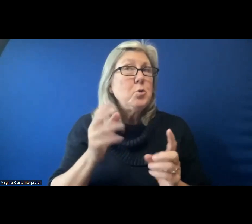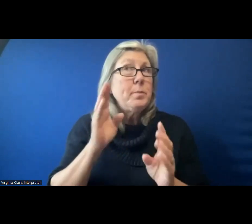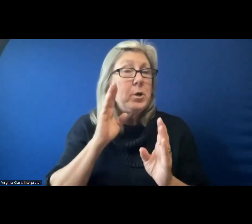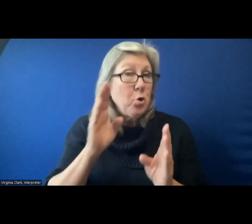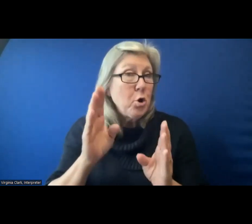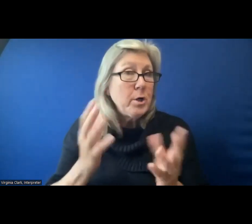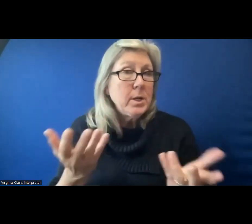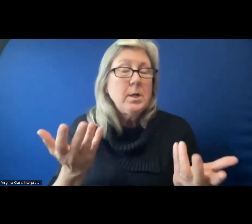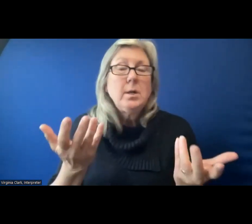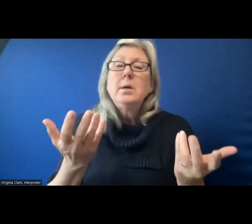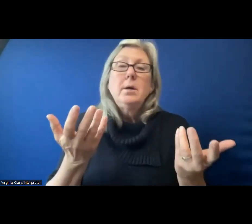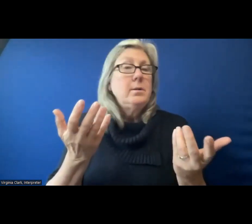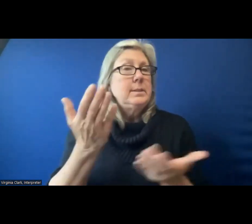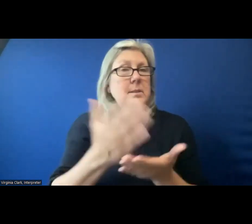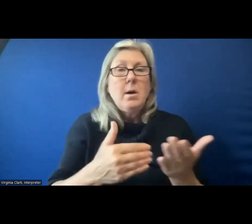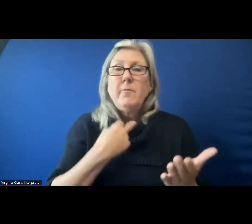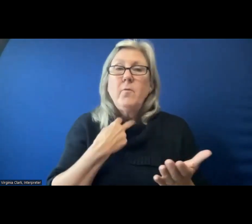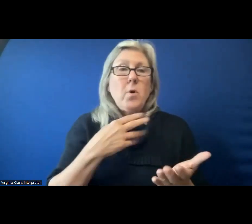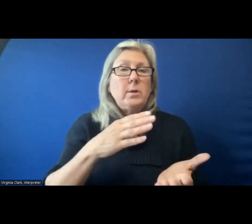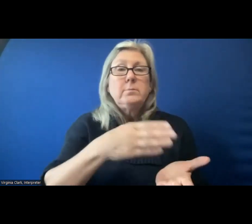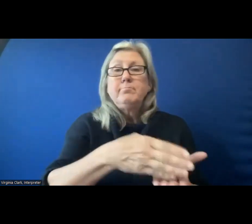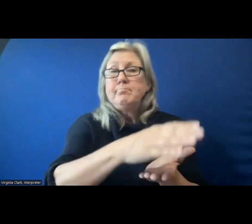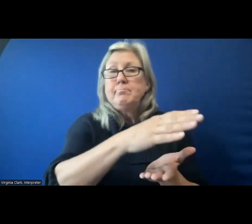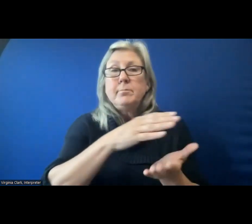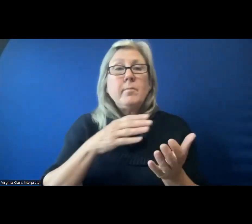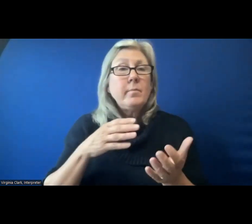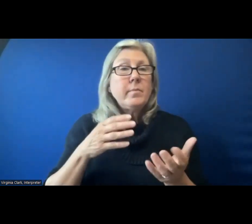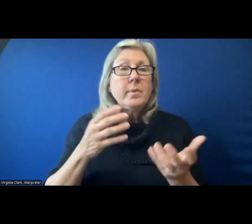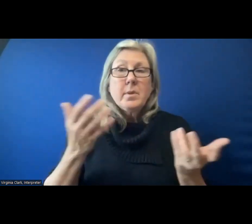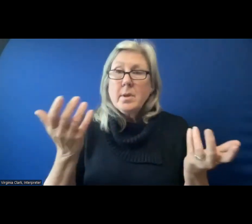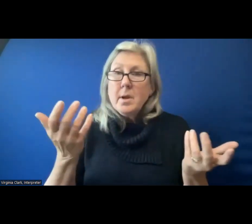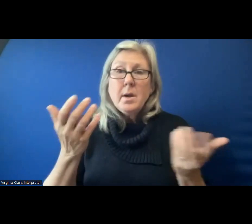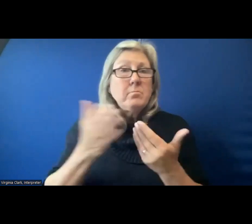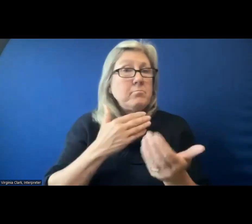and state law demanding that people with disabilities receive accommodations or modifications to